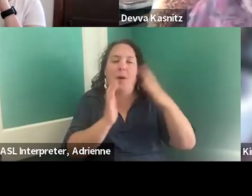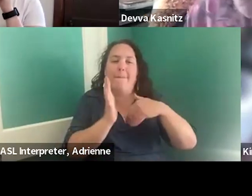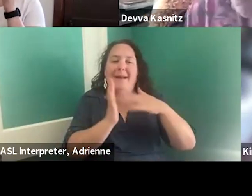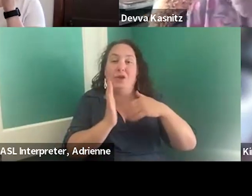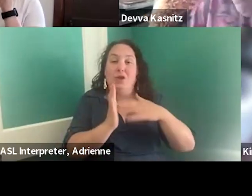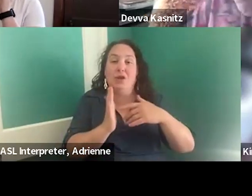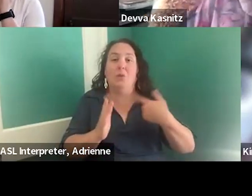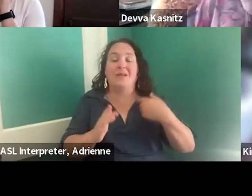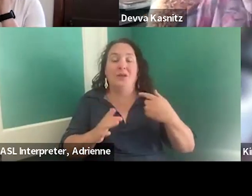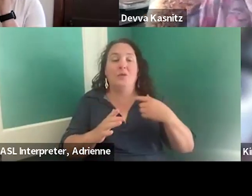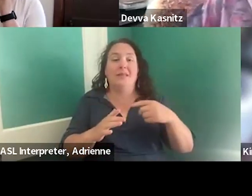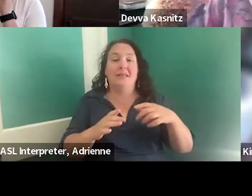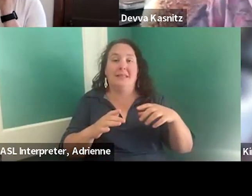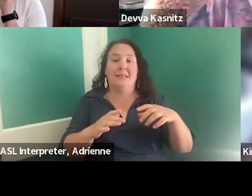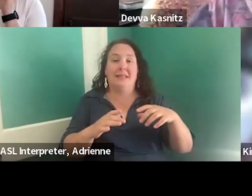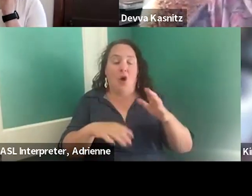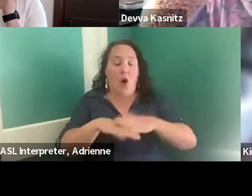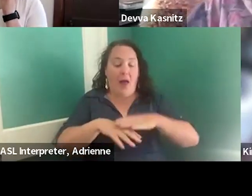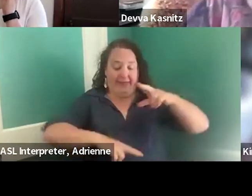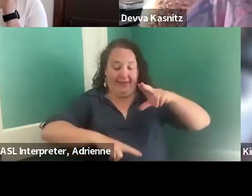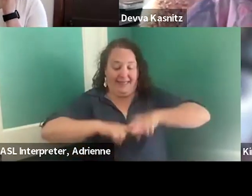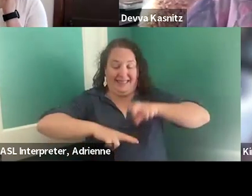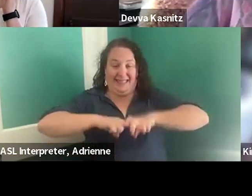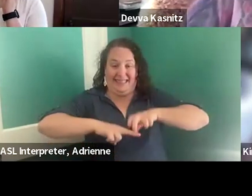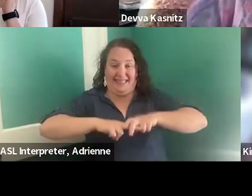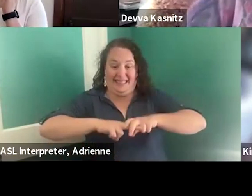to put on the seat, and we strapped painter's tape--